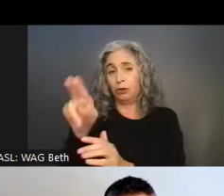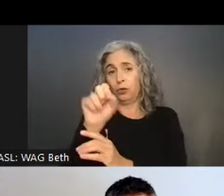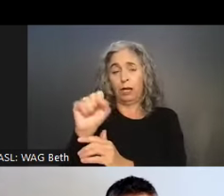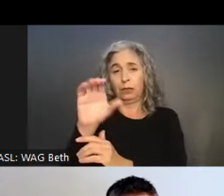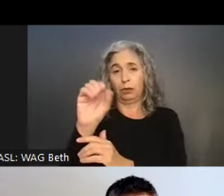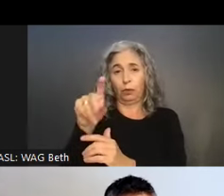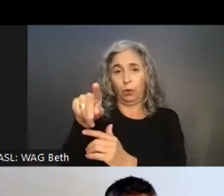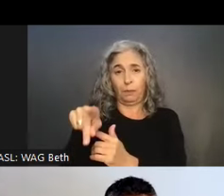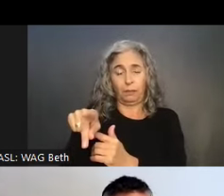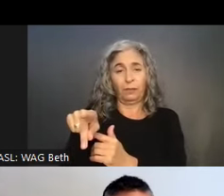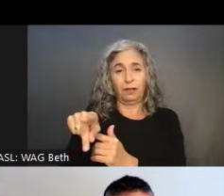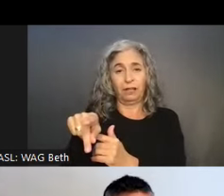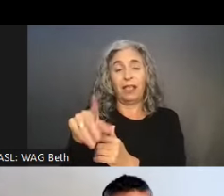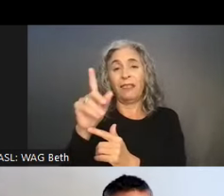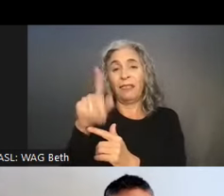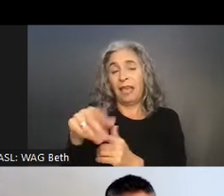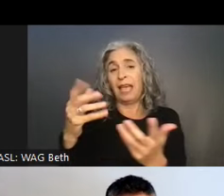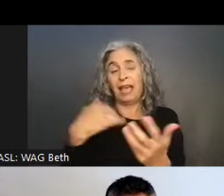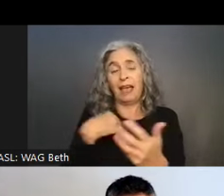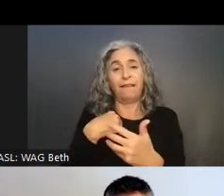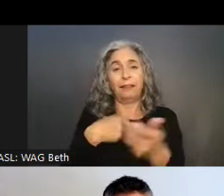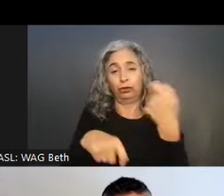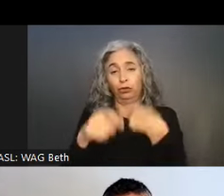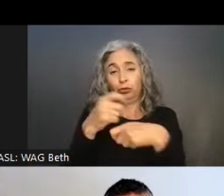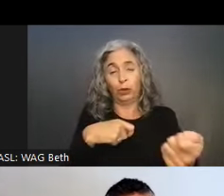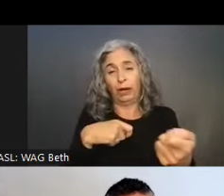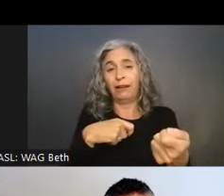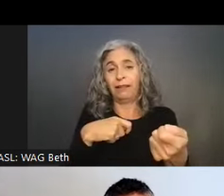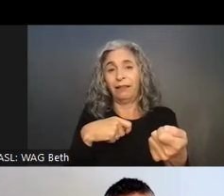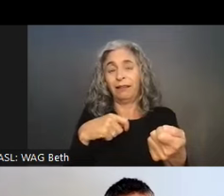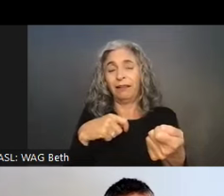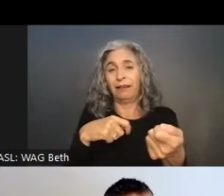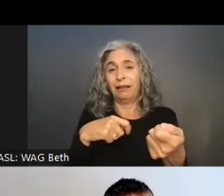therefore, is subject to enacting trade embargoes. People in Cuba,